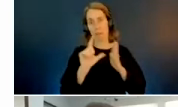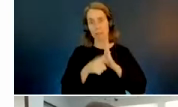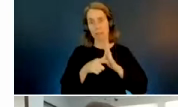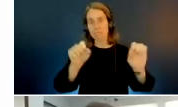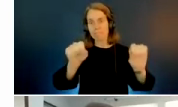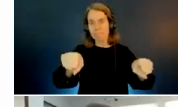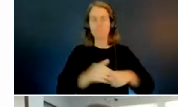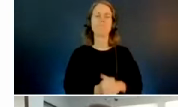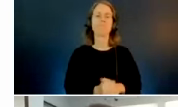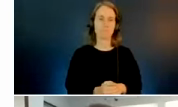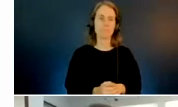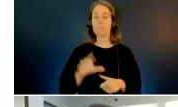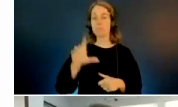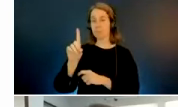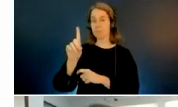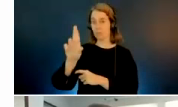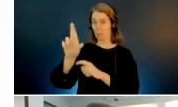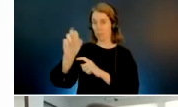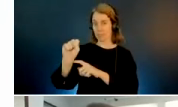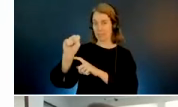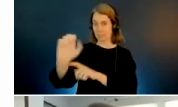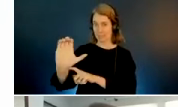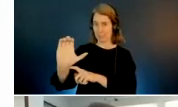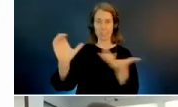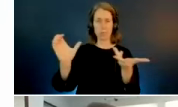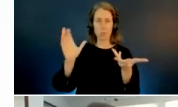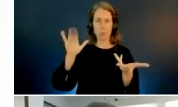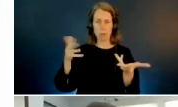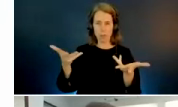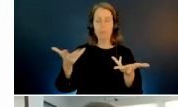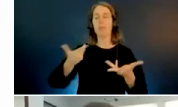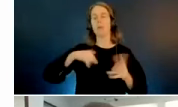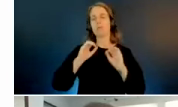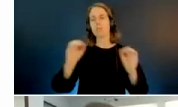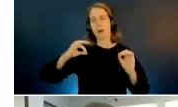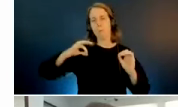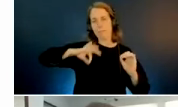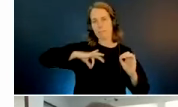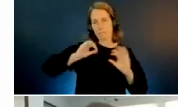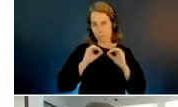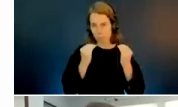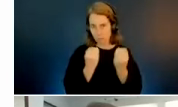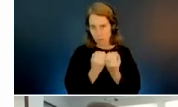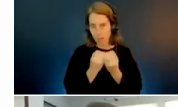a group. Some of our service areas, we are a non-profit we provide free services statewide um